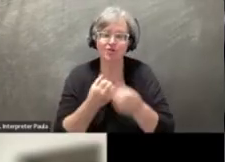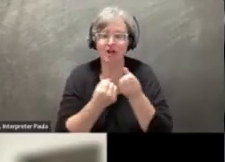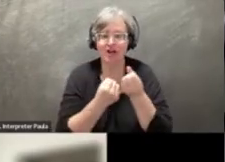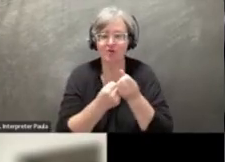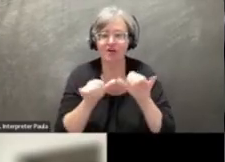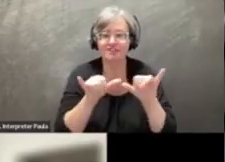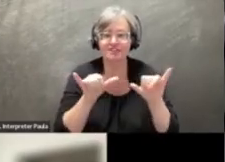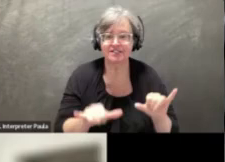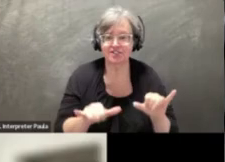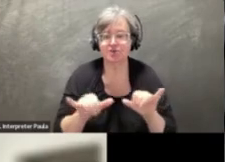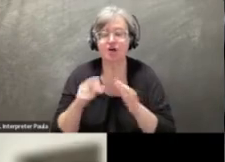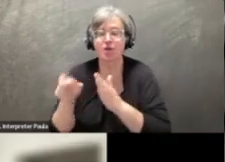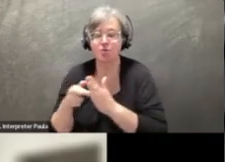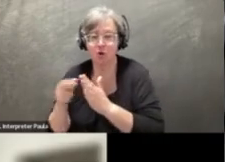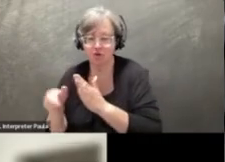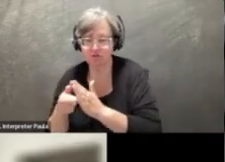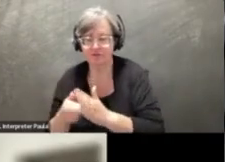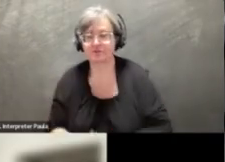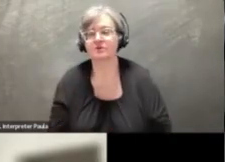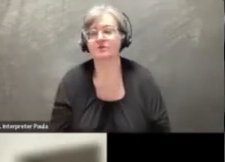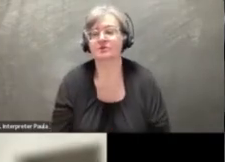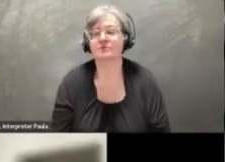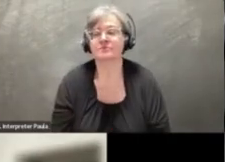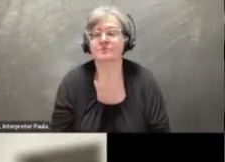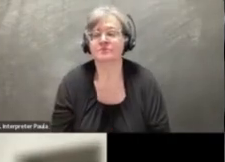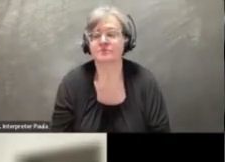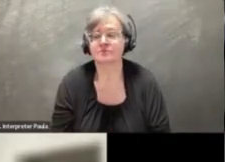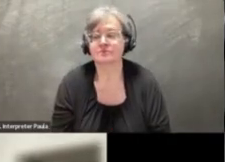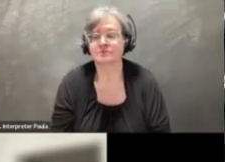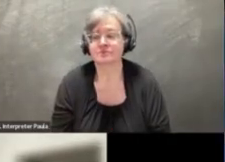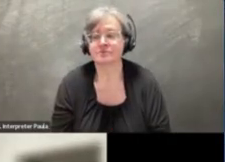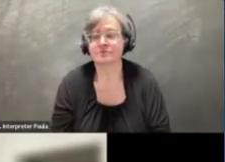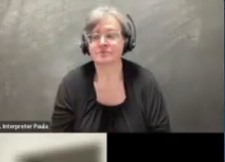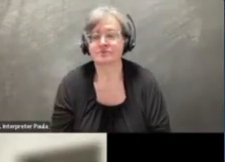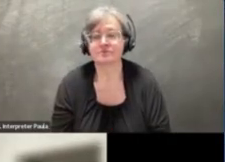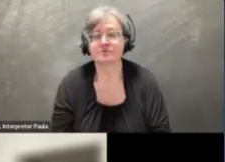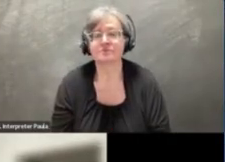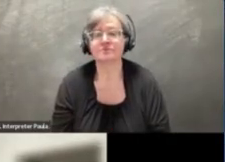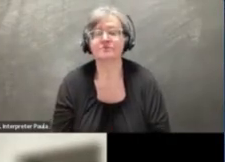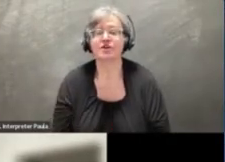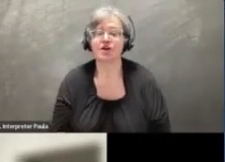roles. The third element we look at is trauma informed discovery.